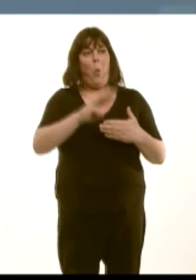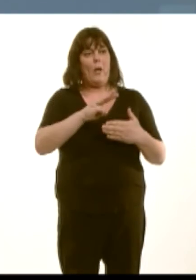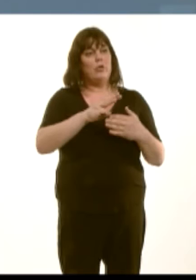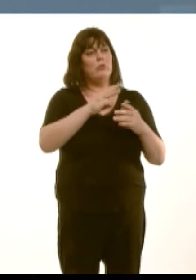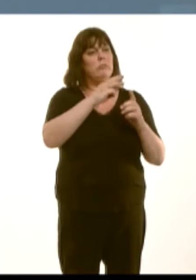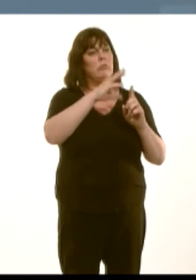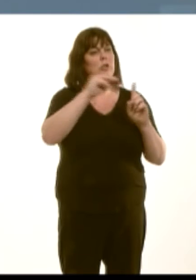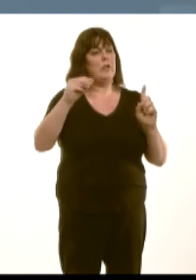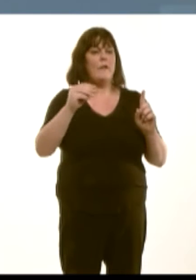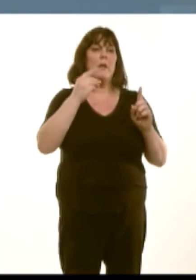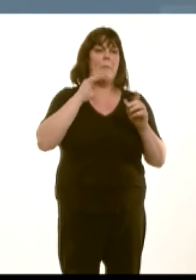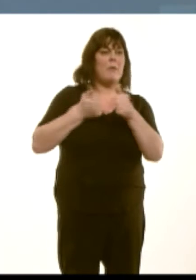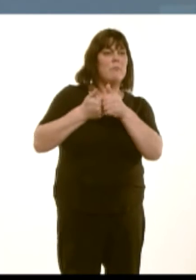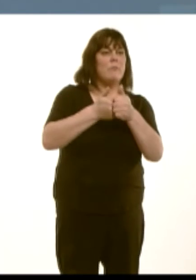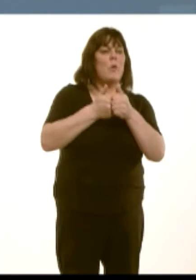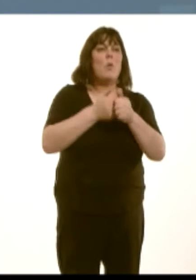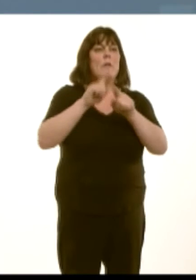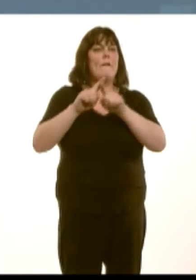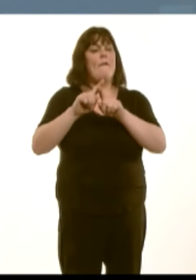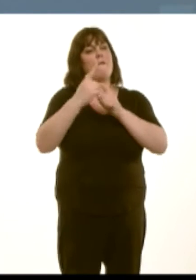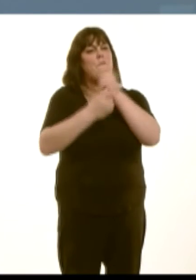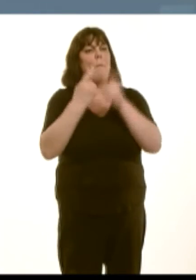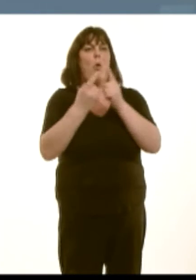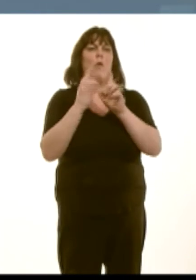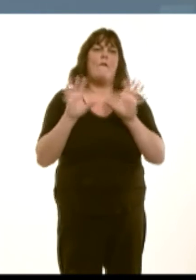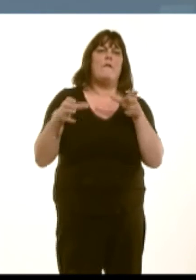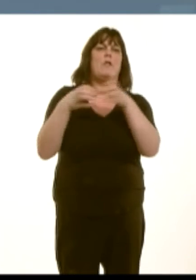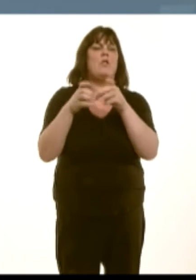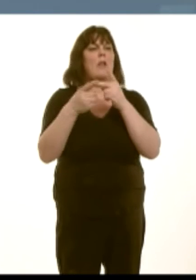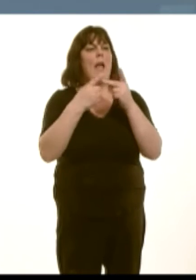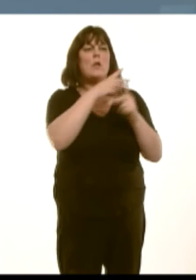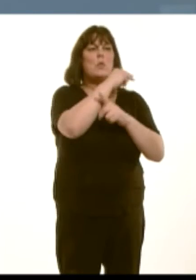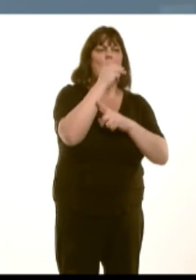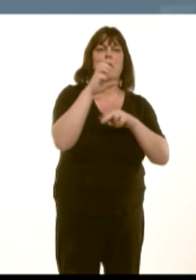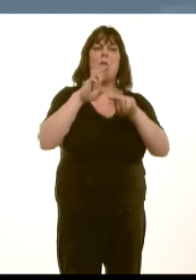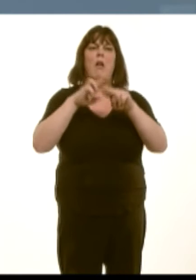Federation and meeting Swansea City and Cardiff fans, all of whom support a safe standing trial.